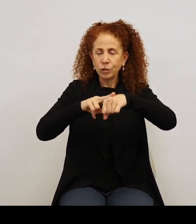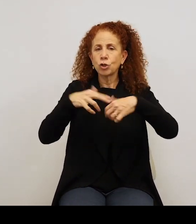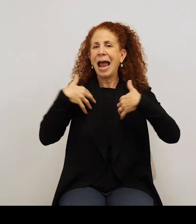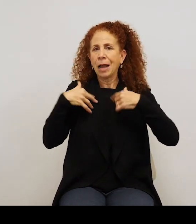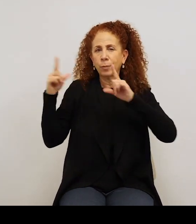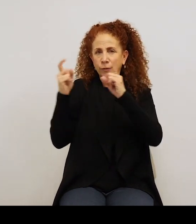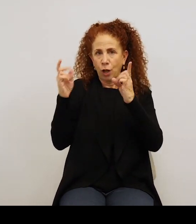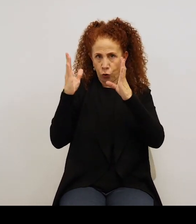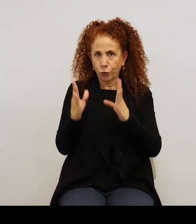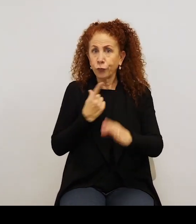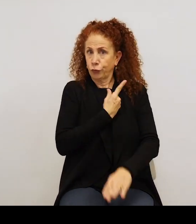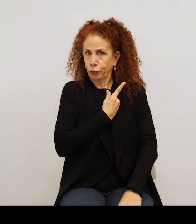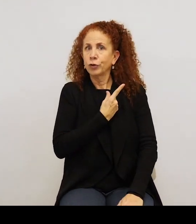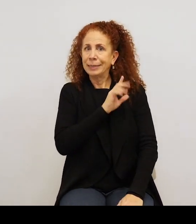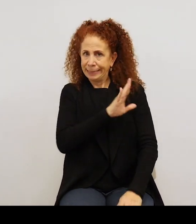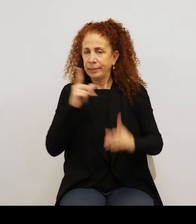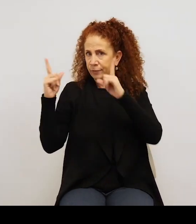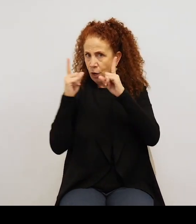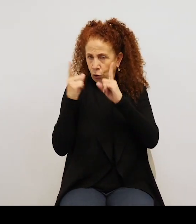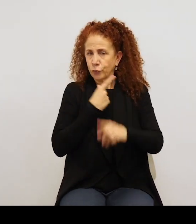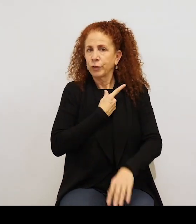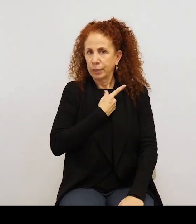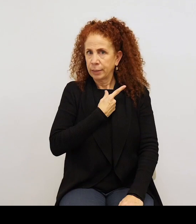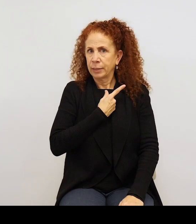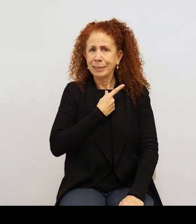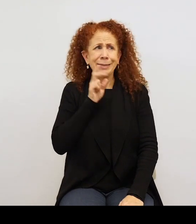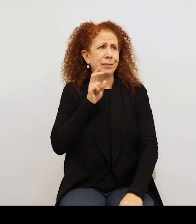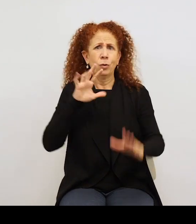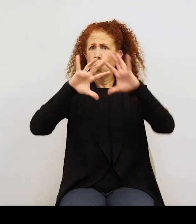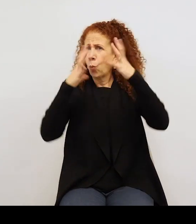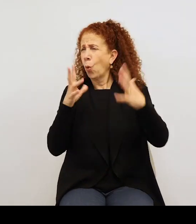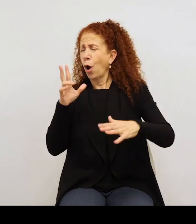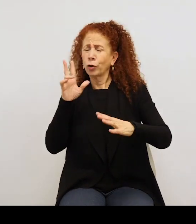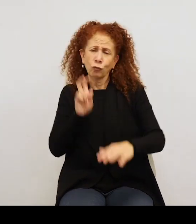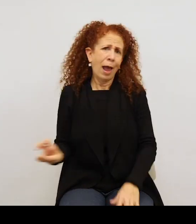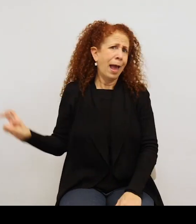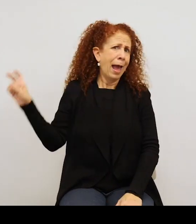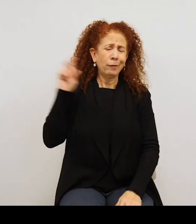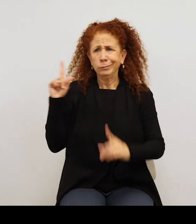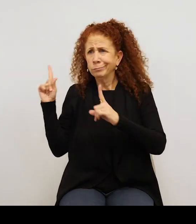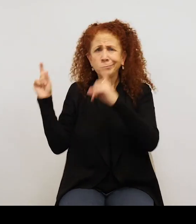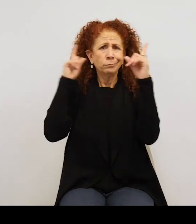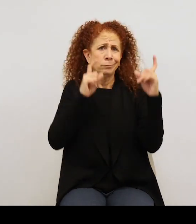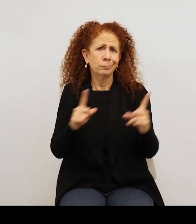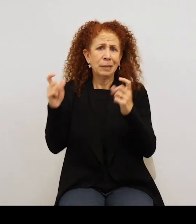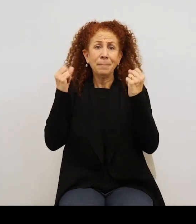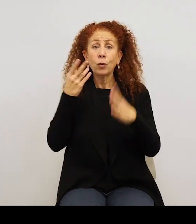photographer who has traveled all over the world to take pictures of wild animals.